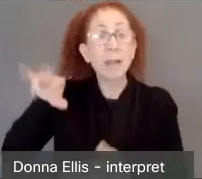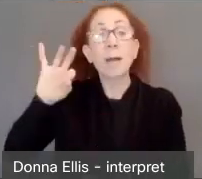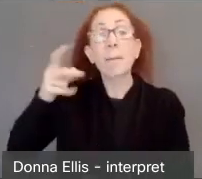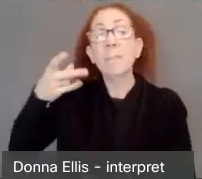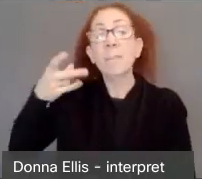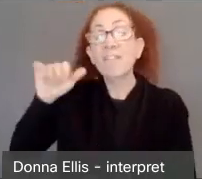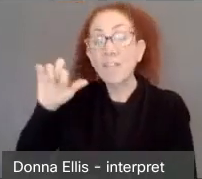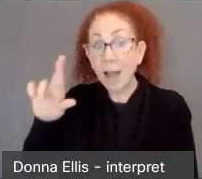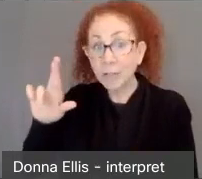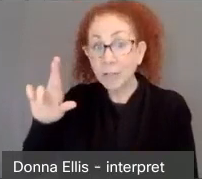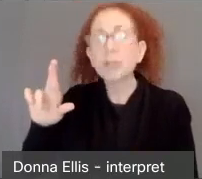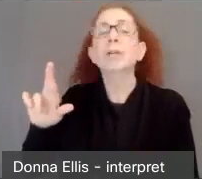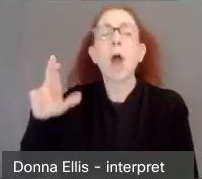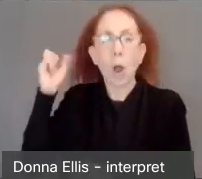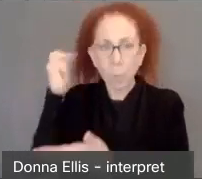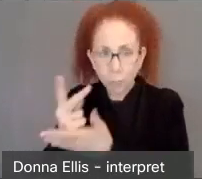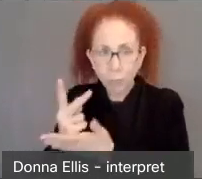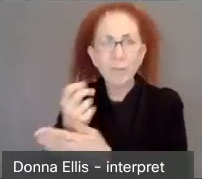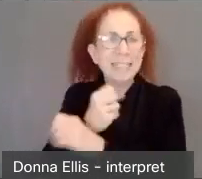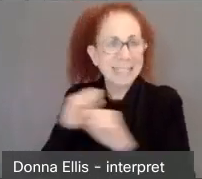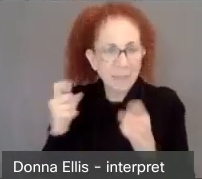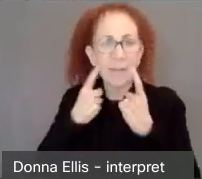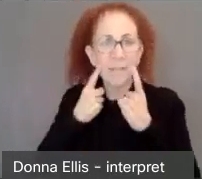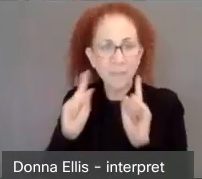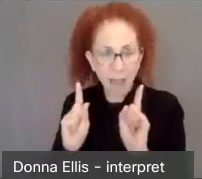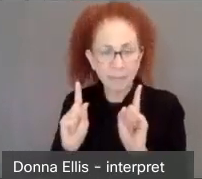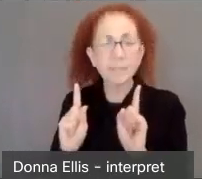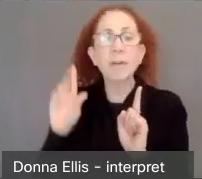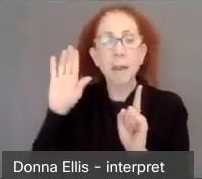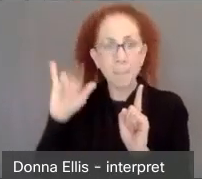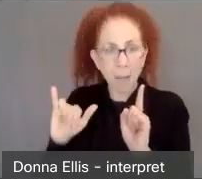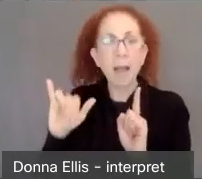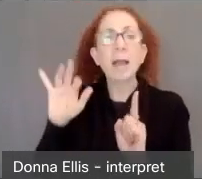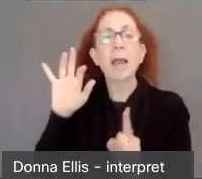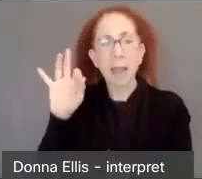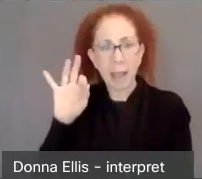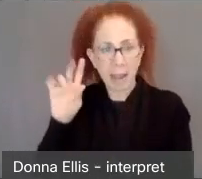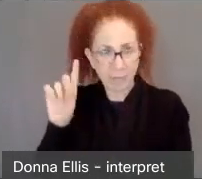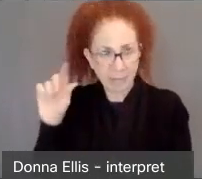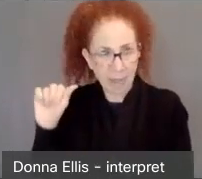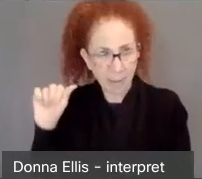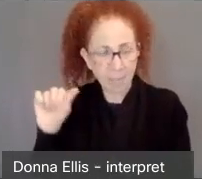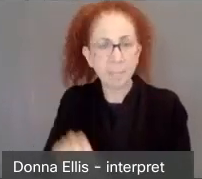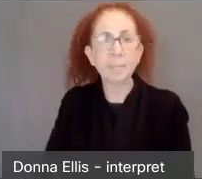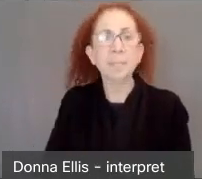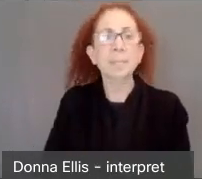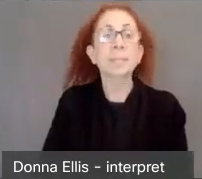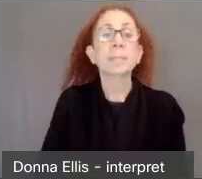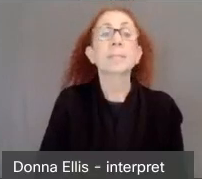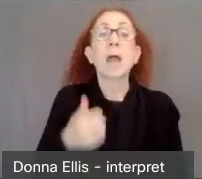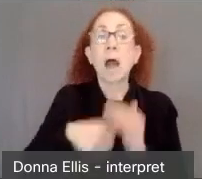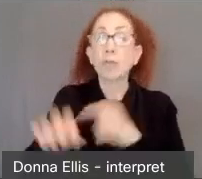was approved as safe and effective by the Food and Drug Administration under the Emergency Use